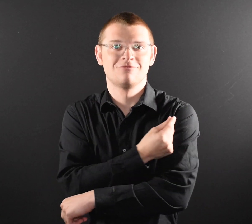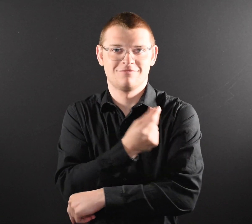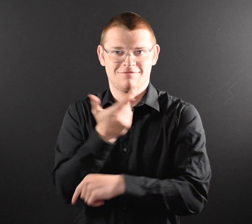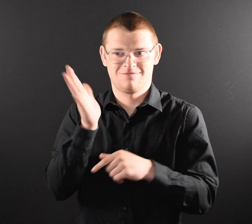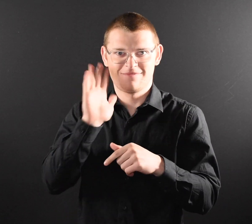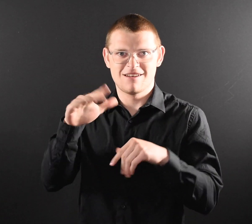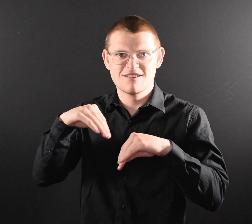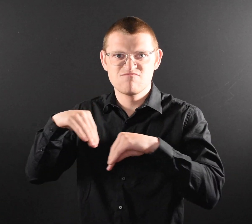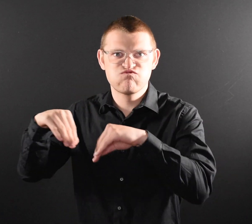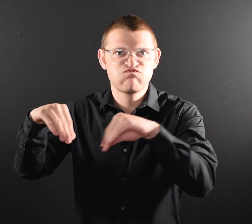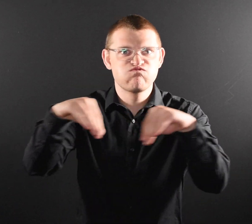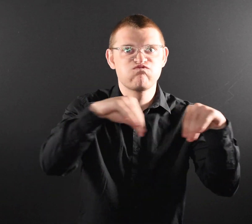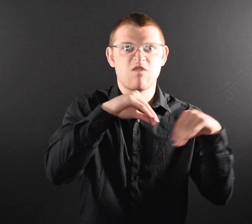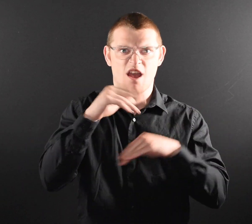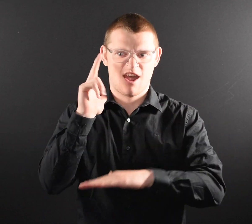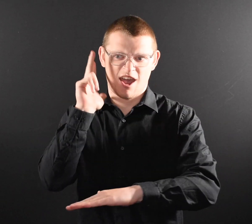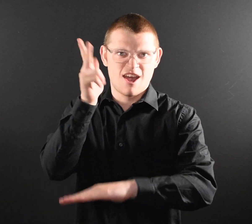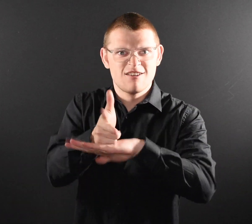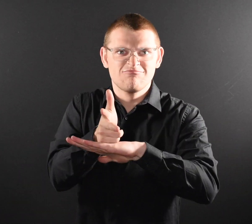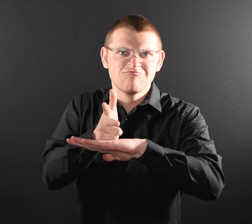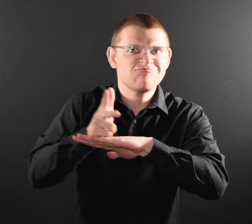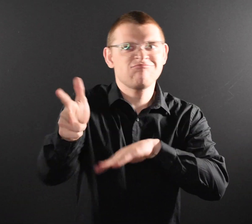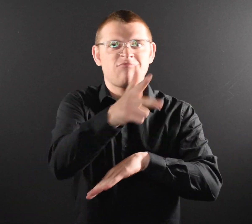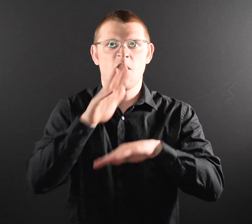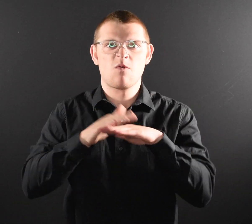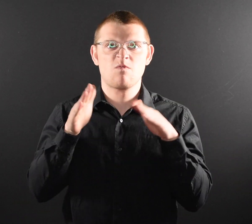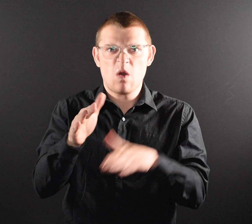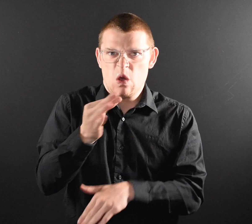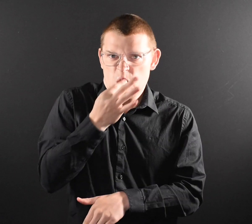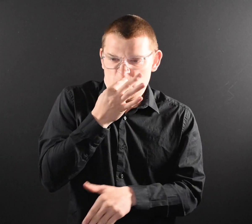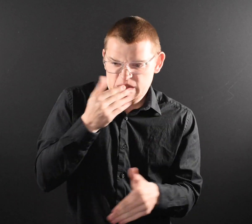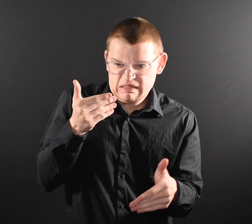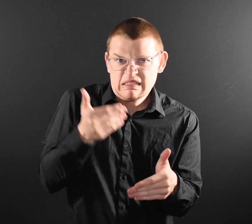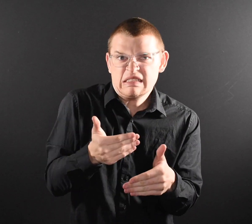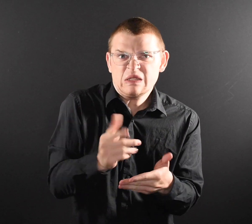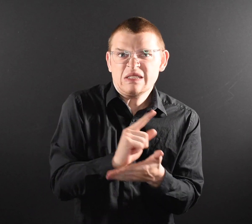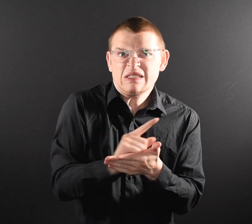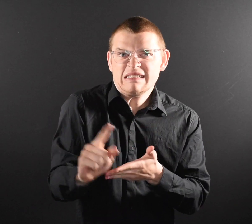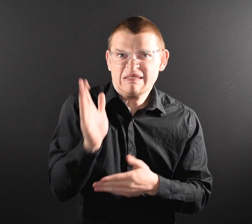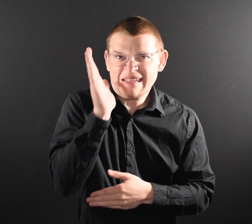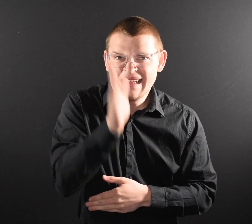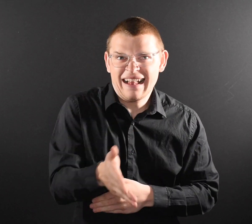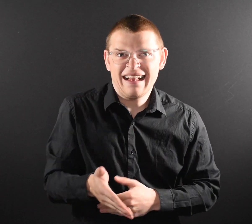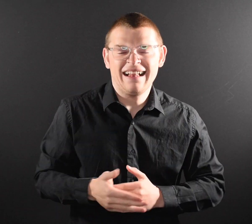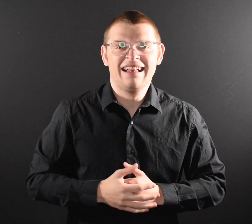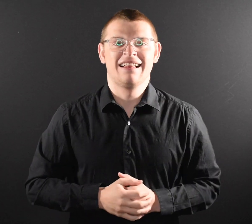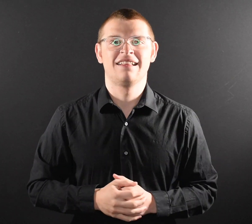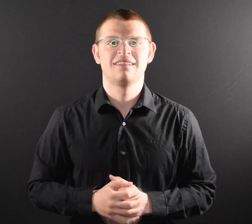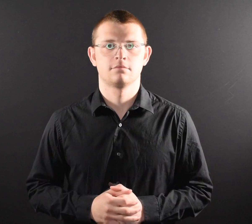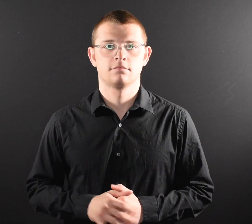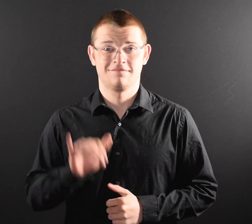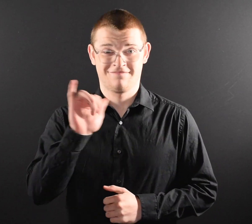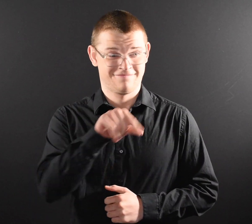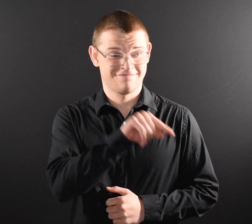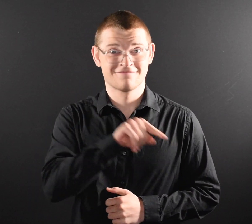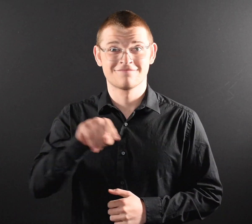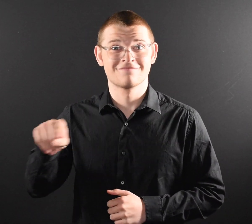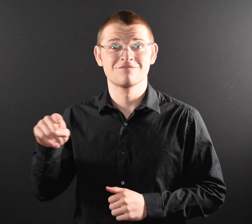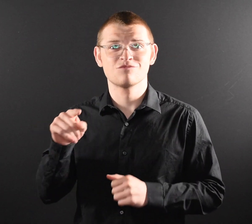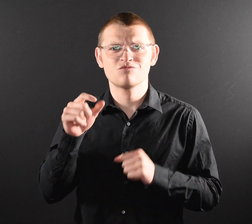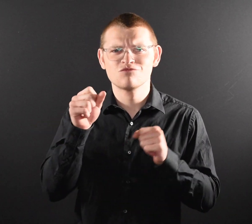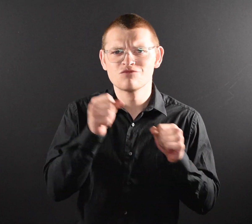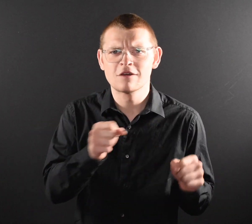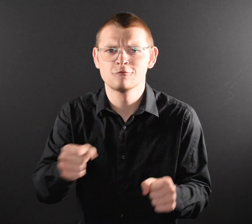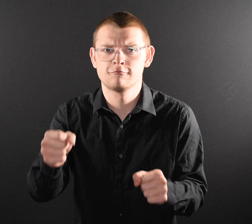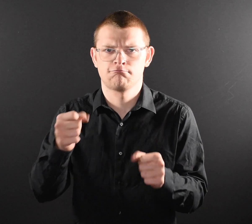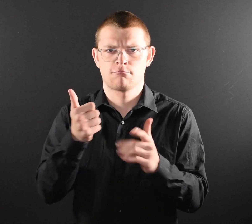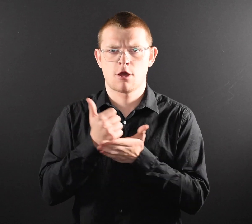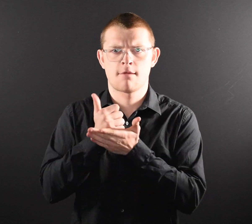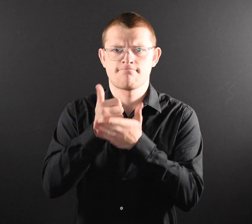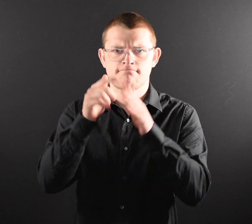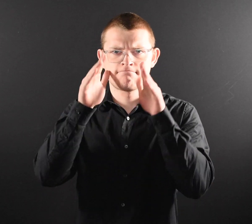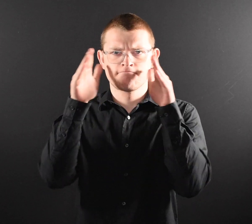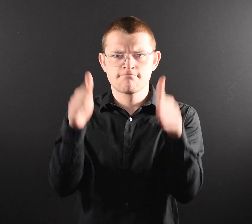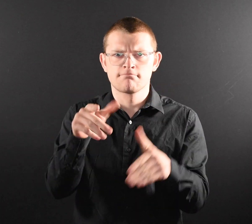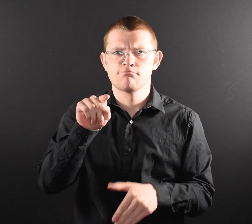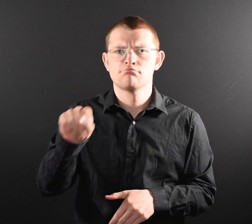will literally hit the road in the coming weeks. • These strategies for focus communities will help